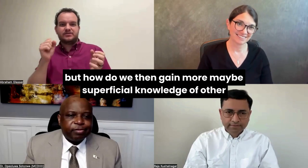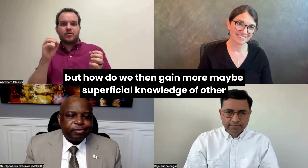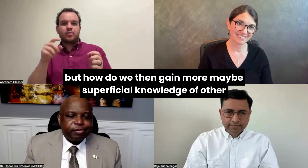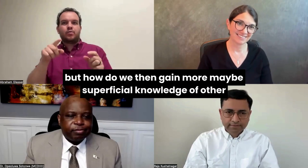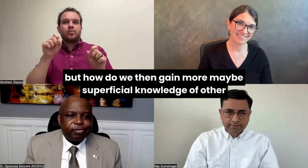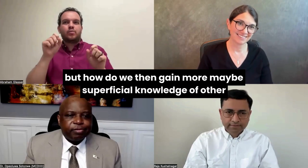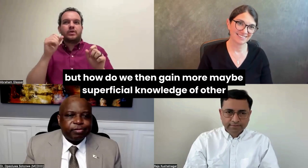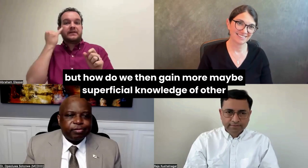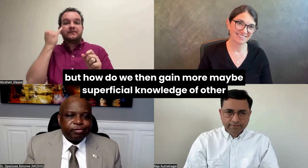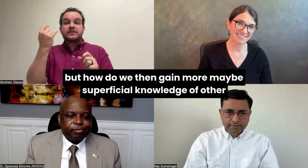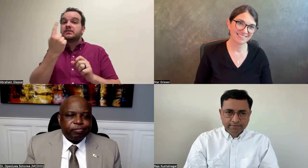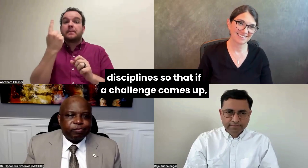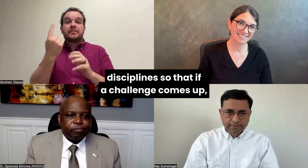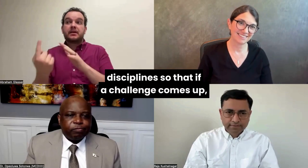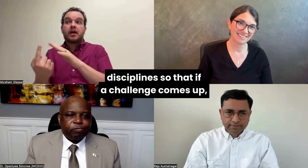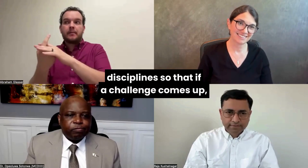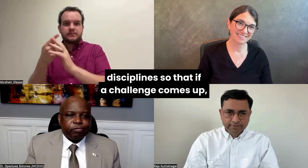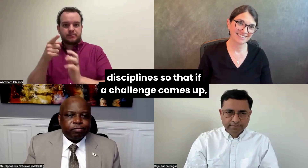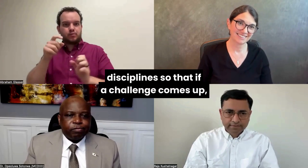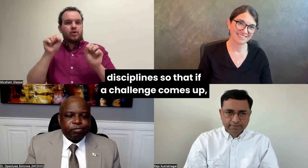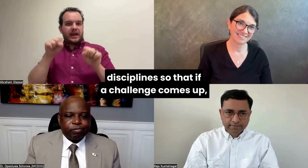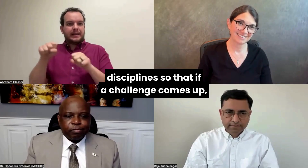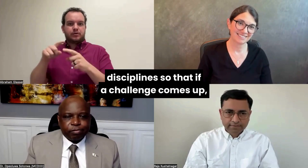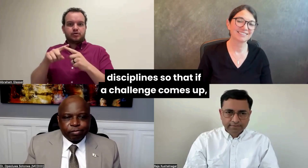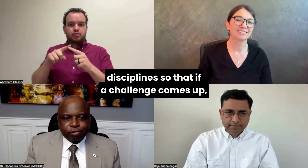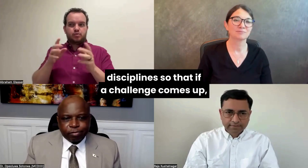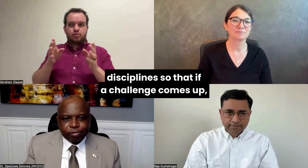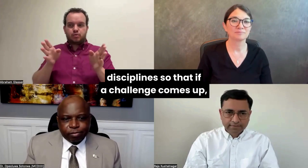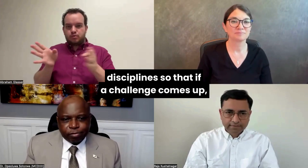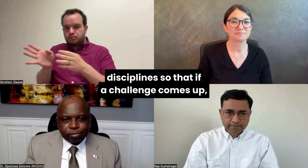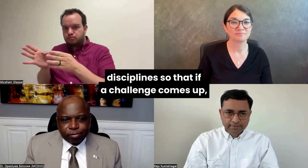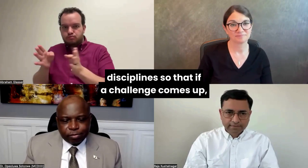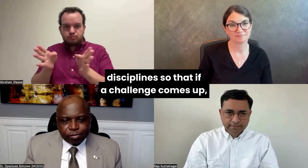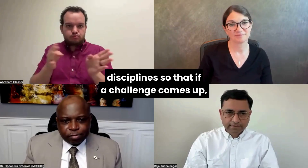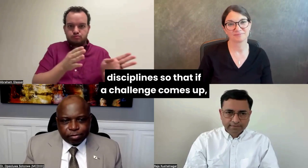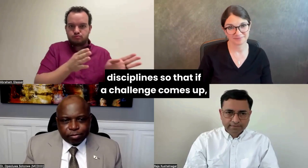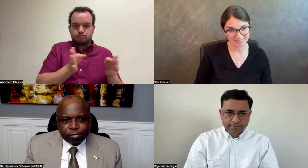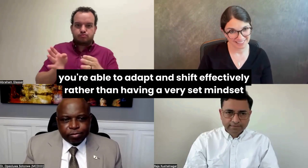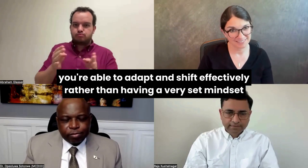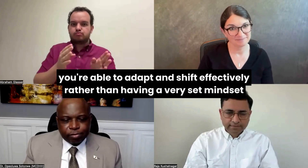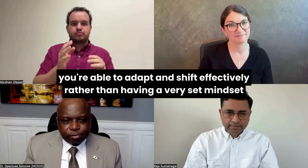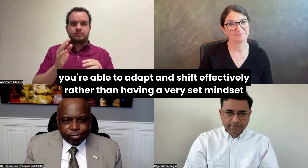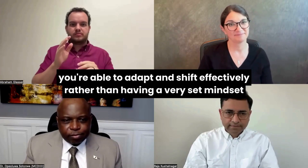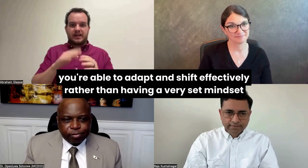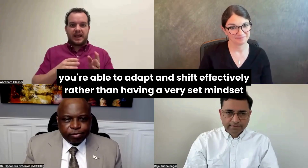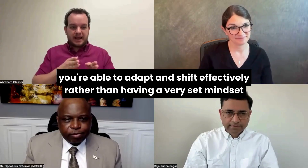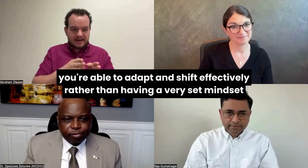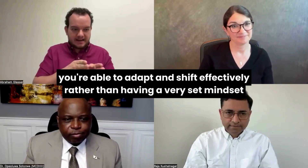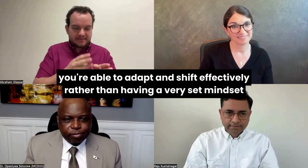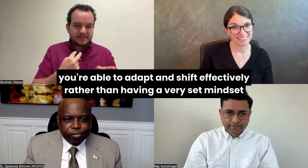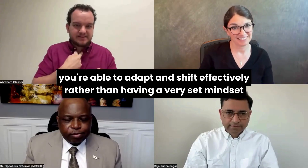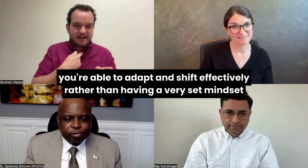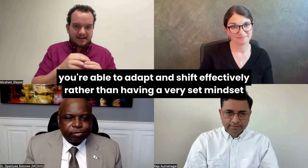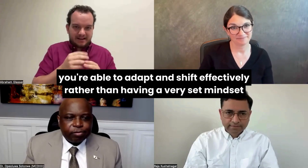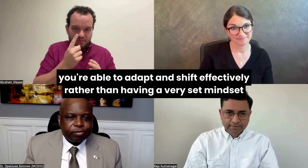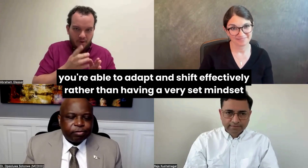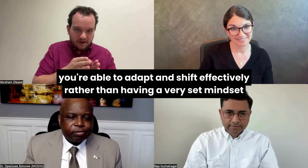disciplines so that if a challenge comes up, you're able to adapt and shift effectively rather than having a very set mindset